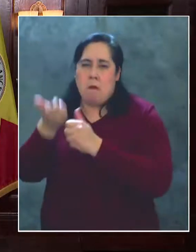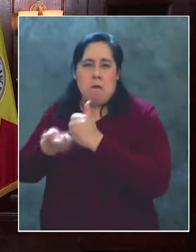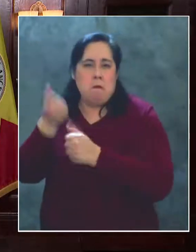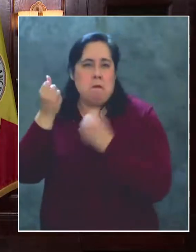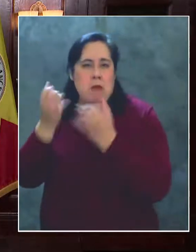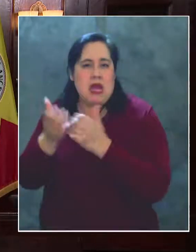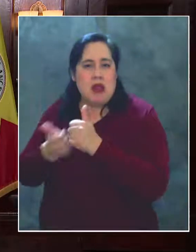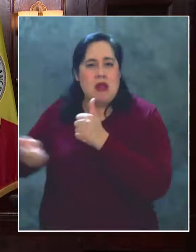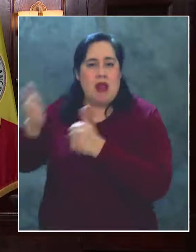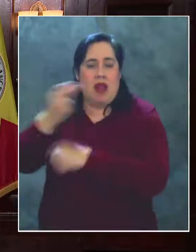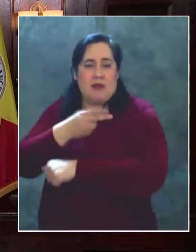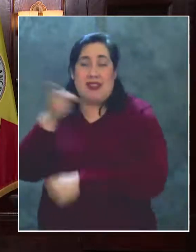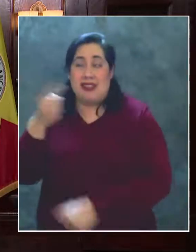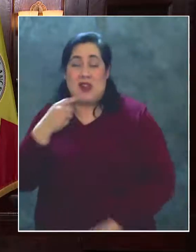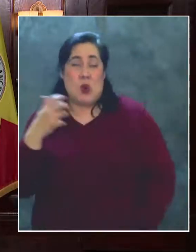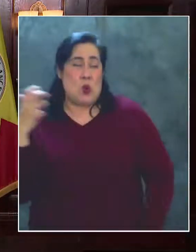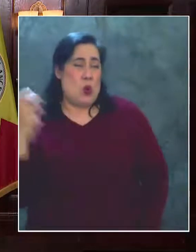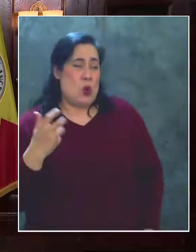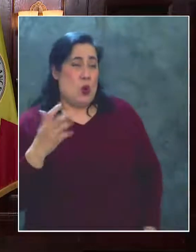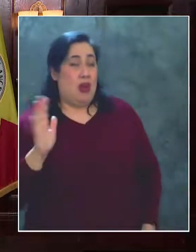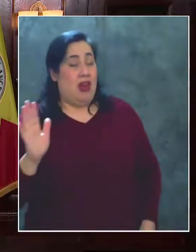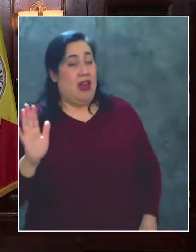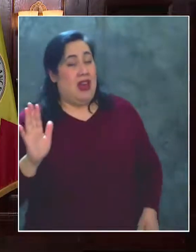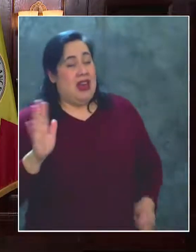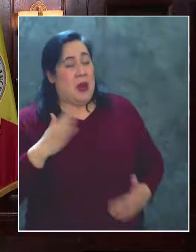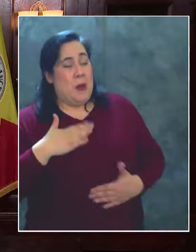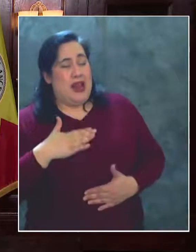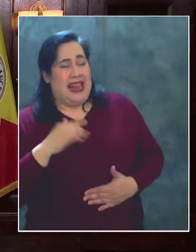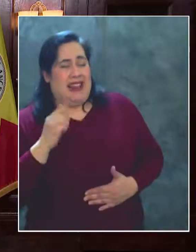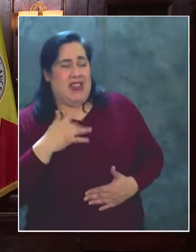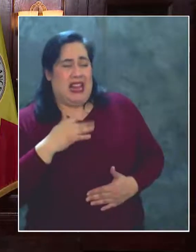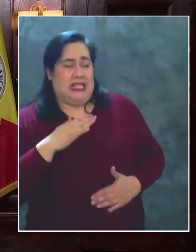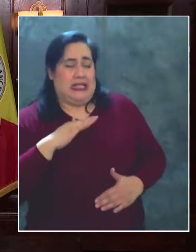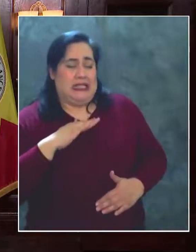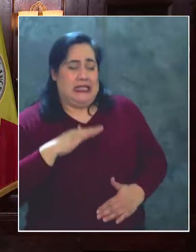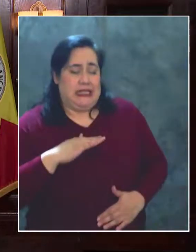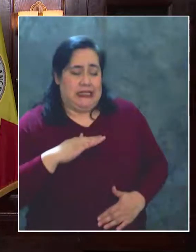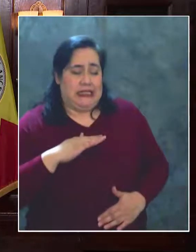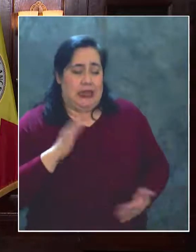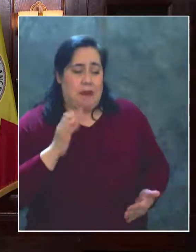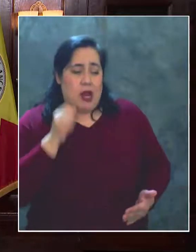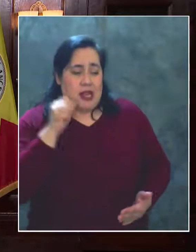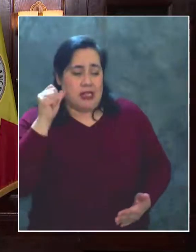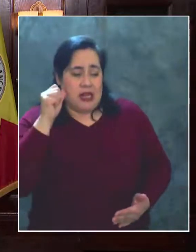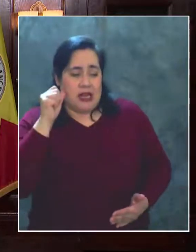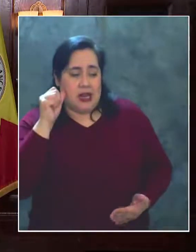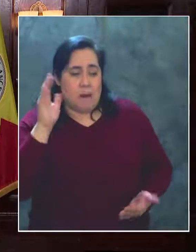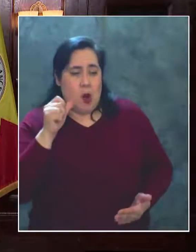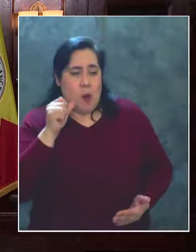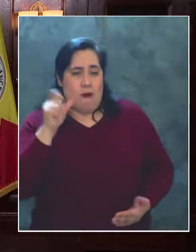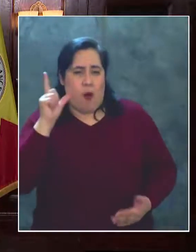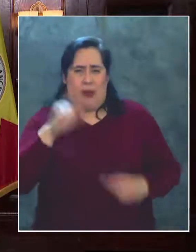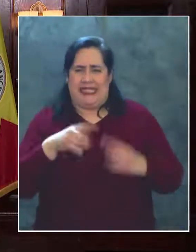AND THEY SAID WELL THE BREATHING A LITTLE BIT EASIER TODAY, THEY ARE STILL EXHAUSTED